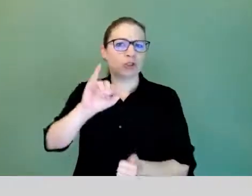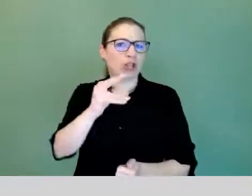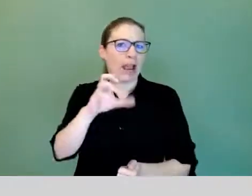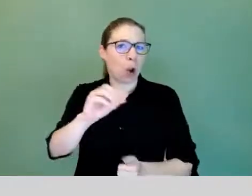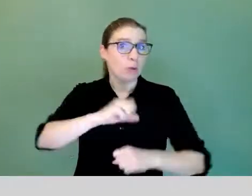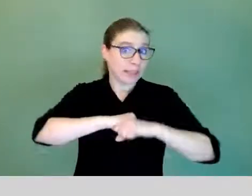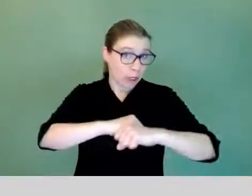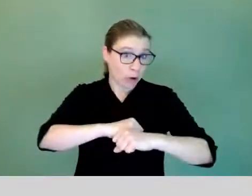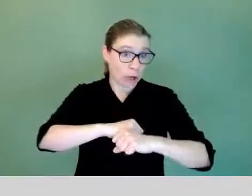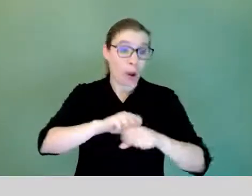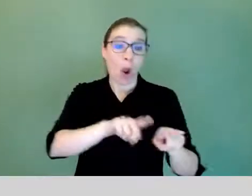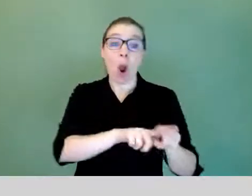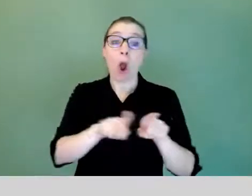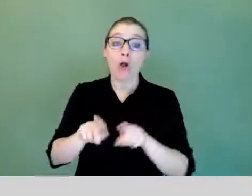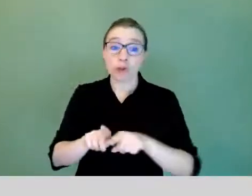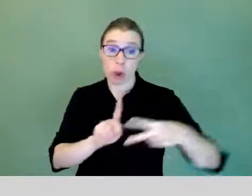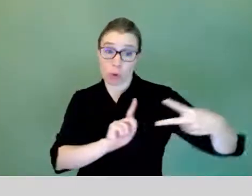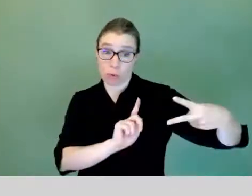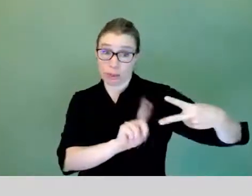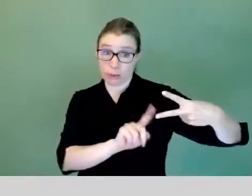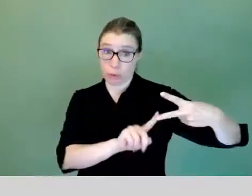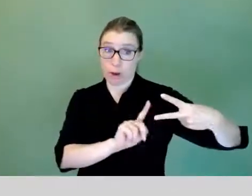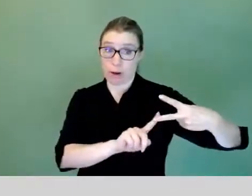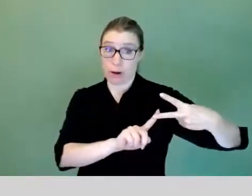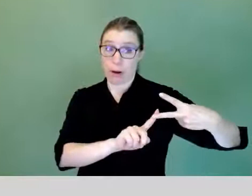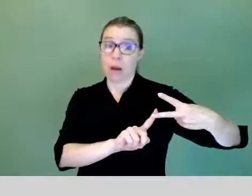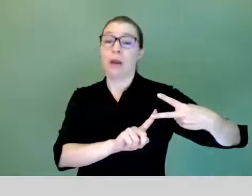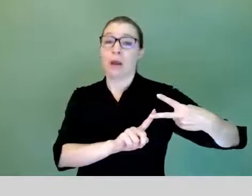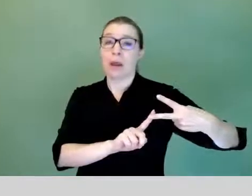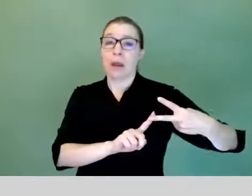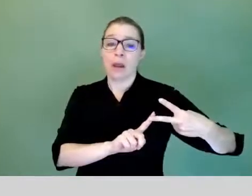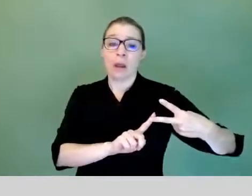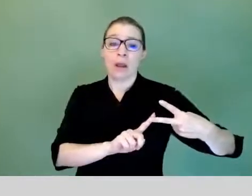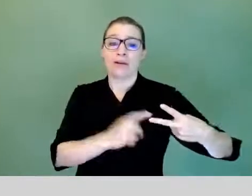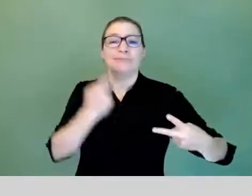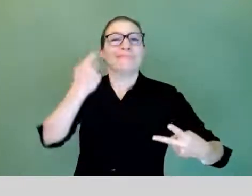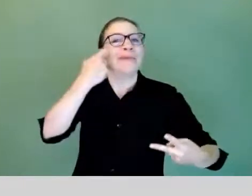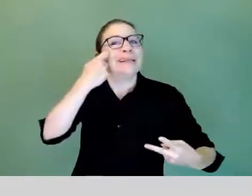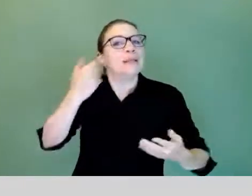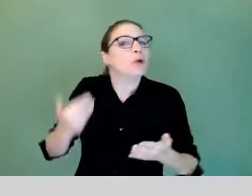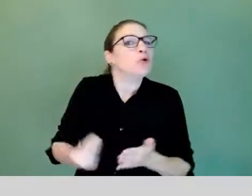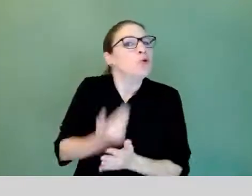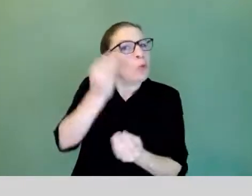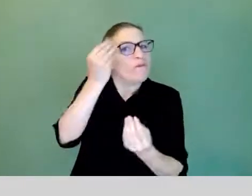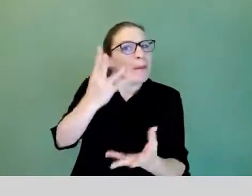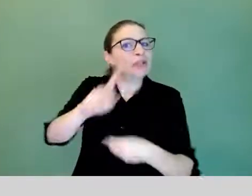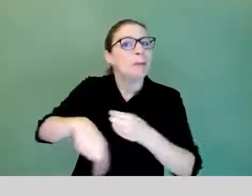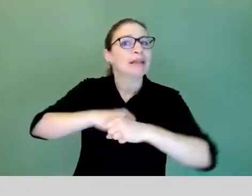And you can also refer Django security documentation for recent updates related to the security issues